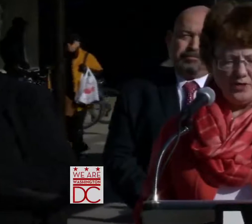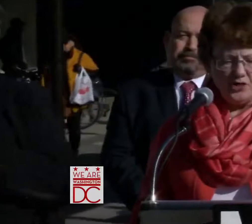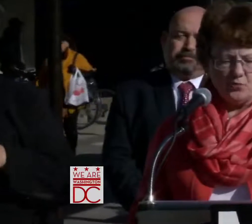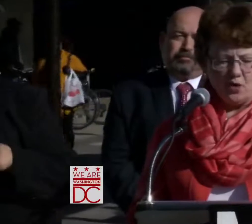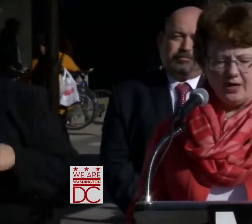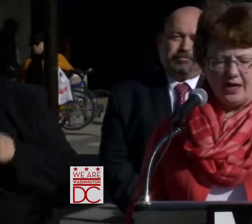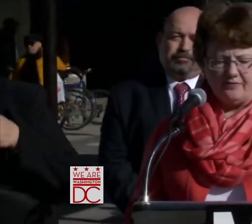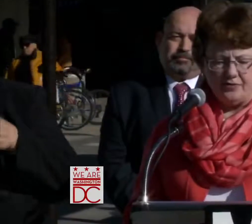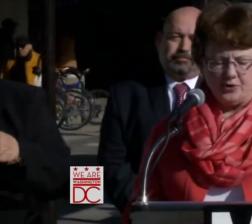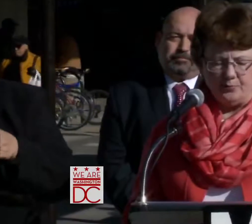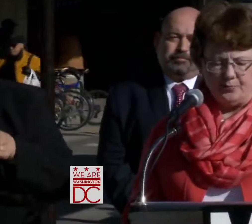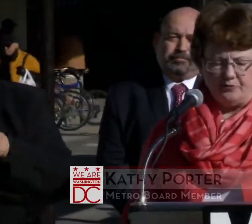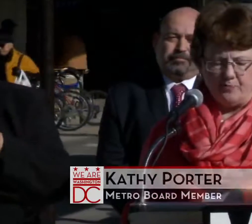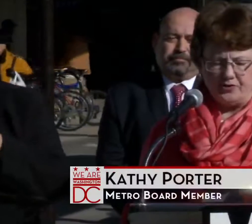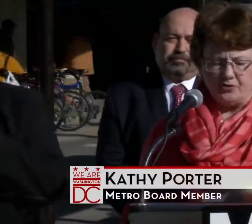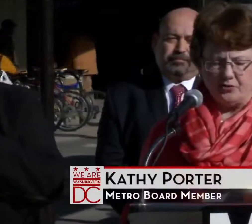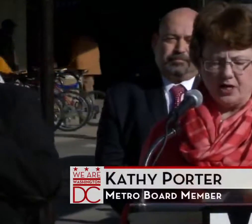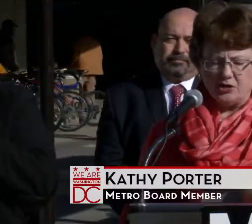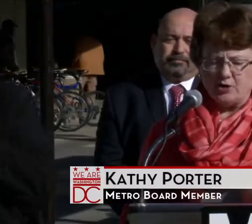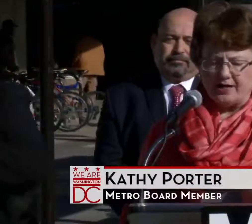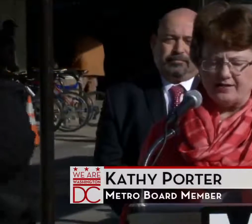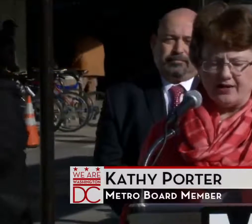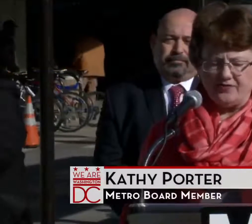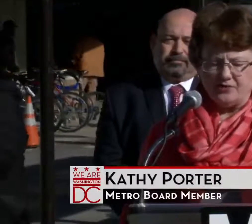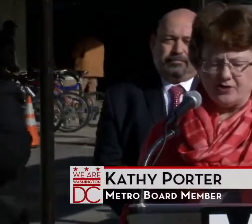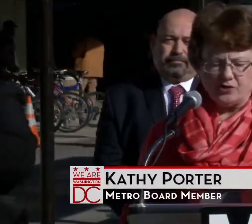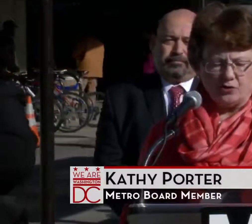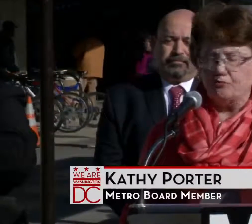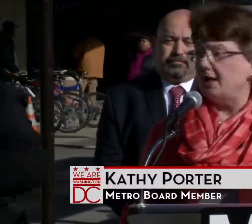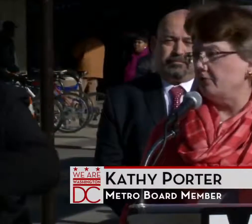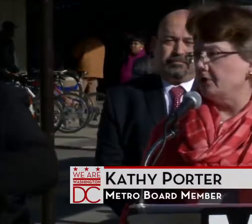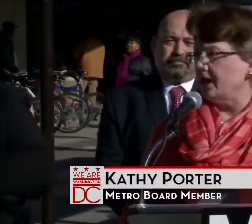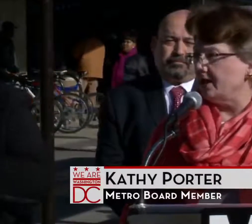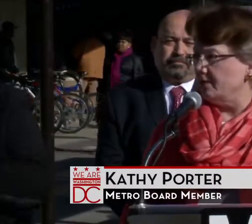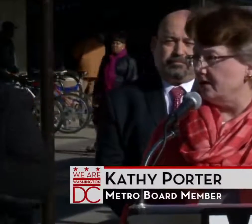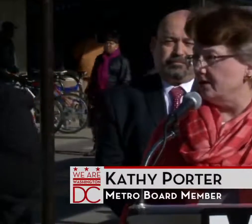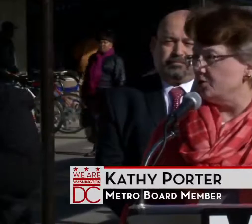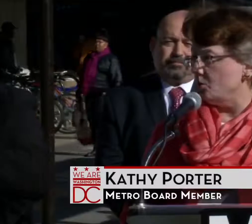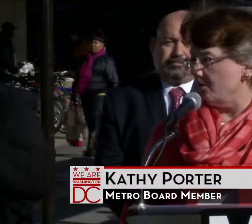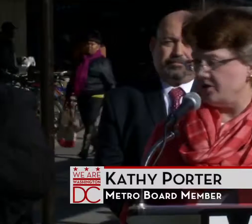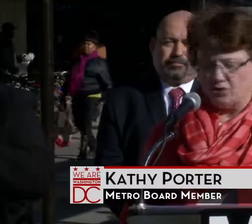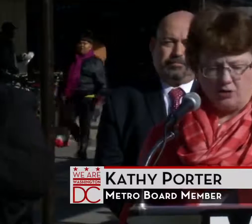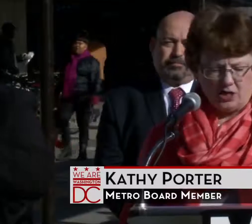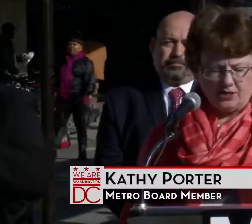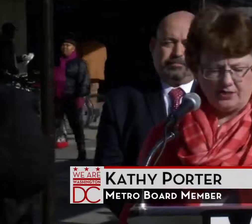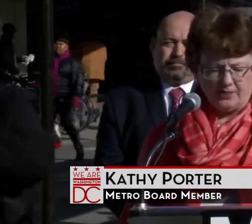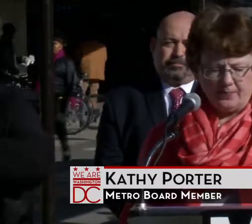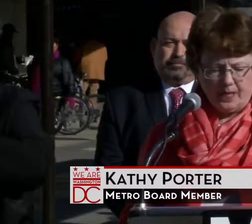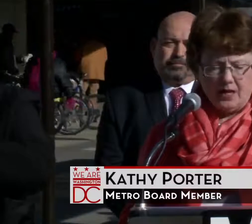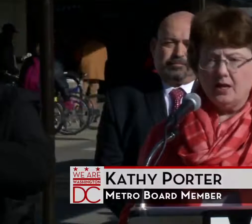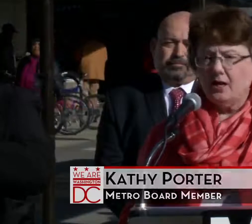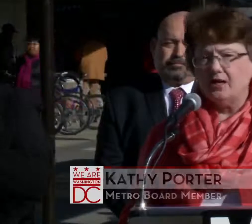REGION-WIDE EFFORT TO IMPROVE METRO TRACK SAFETY AND RESTORE RELIABILITY TO ALL METRO LINES.